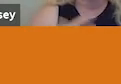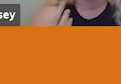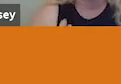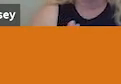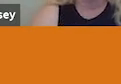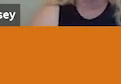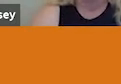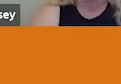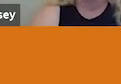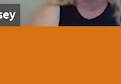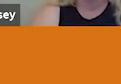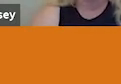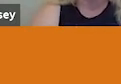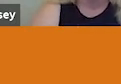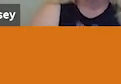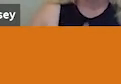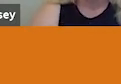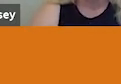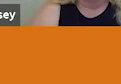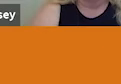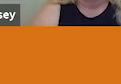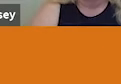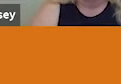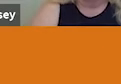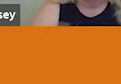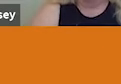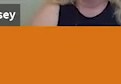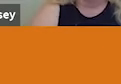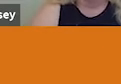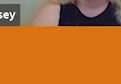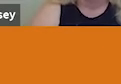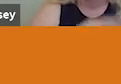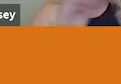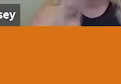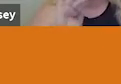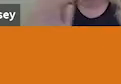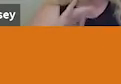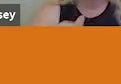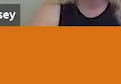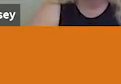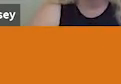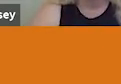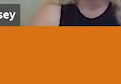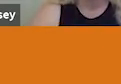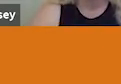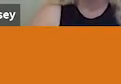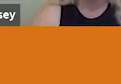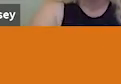there’s so much technology out there. Where we can use those. There’s one called snap and read, which just reads straight off your computer for you.